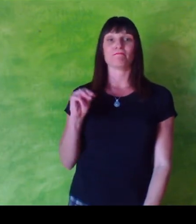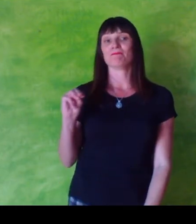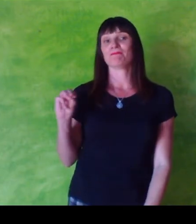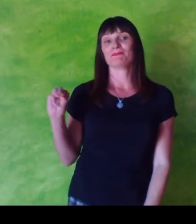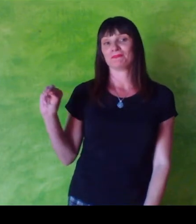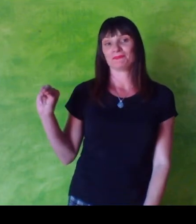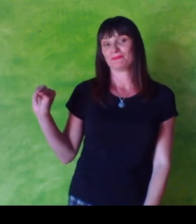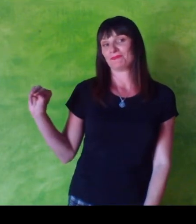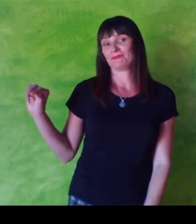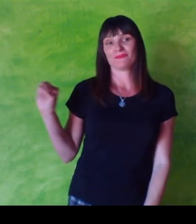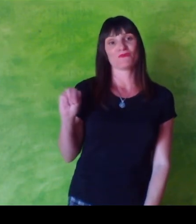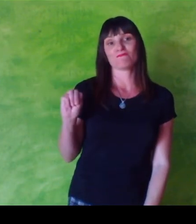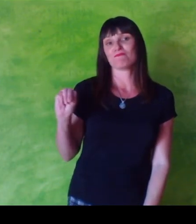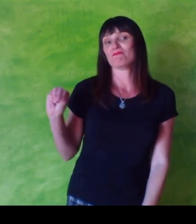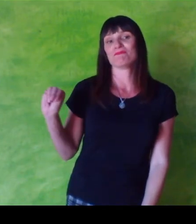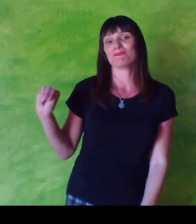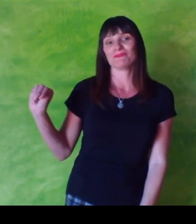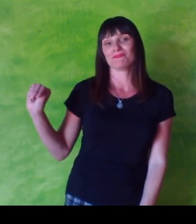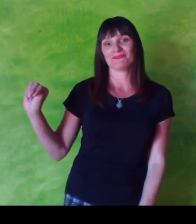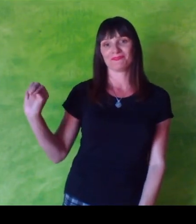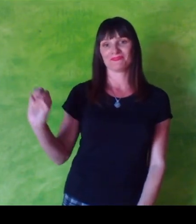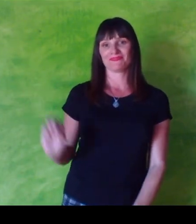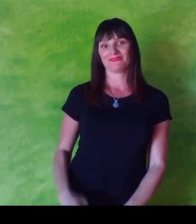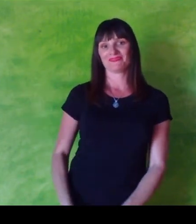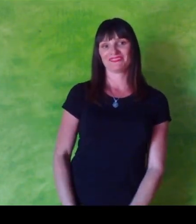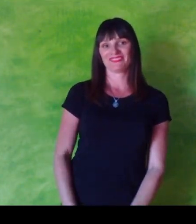mmmmmmm